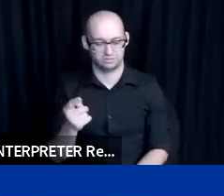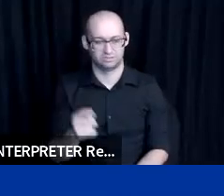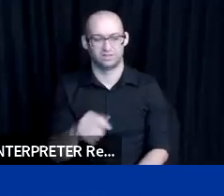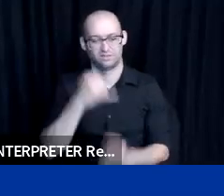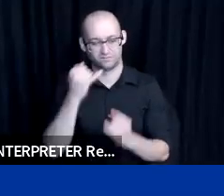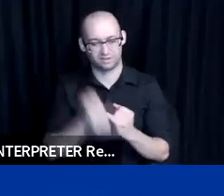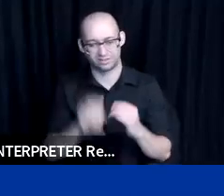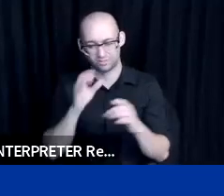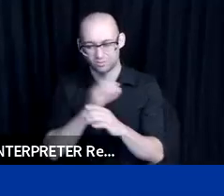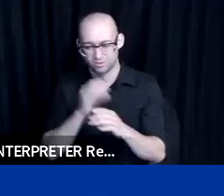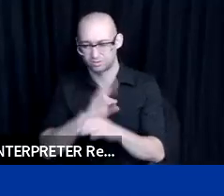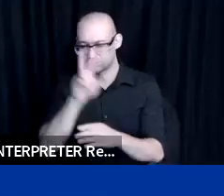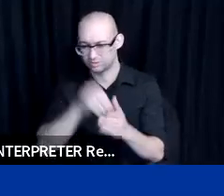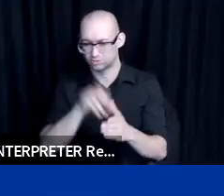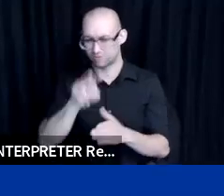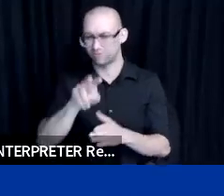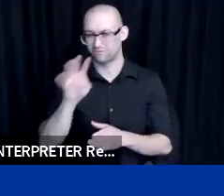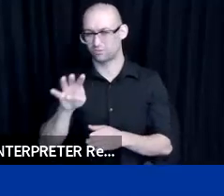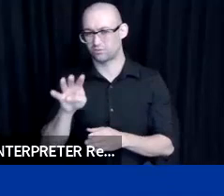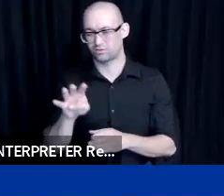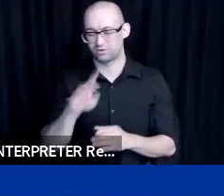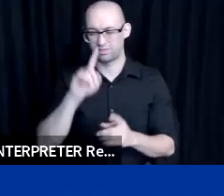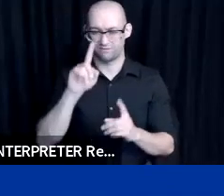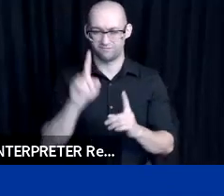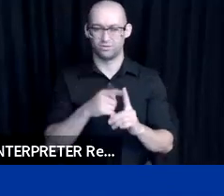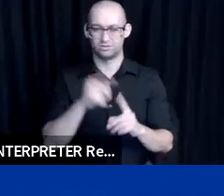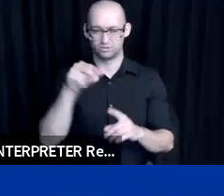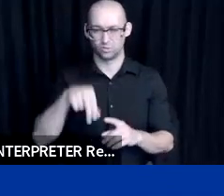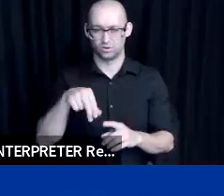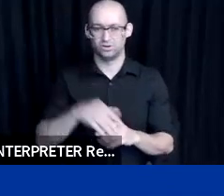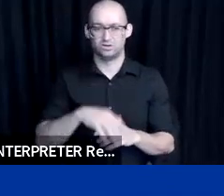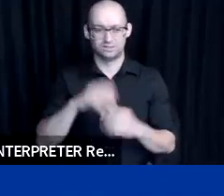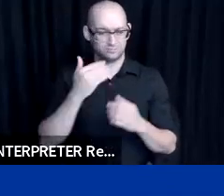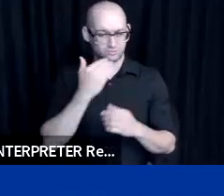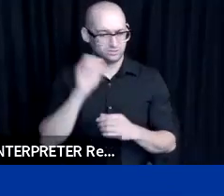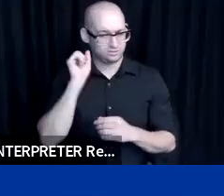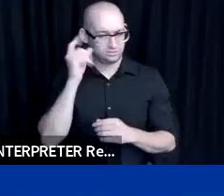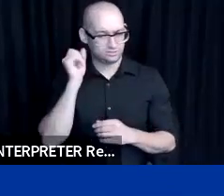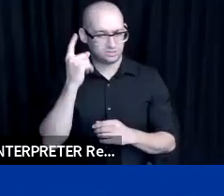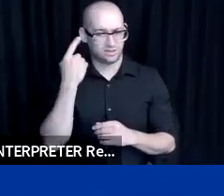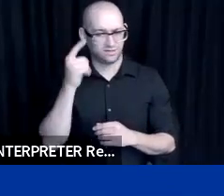into 2024 by that first quarter to really have a good understanding and ability to